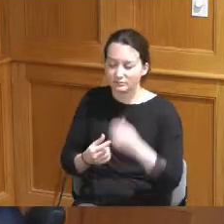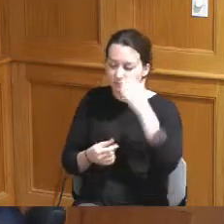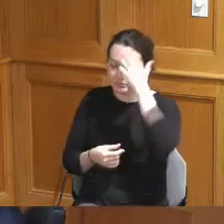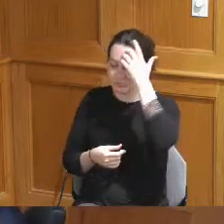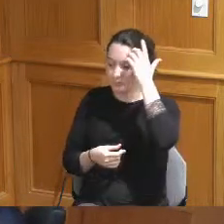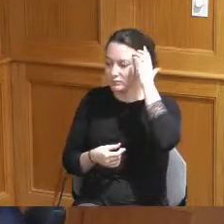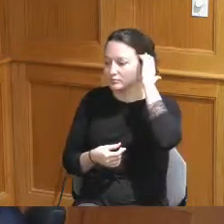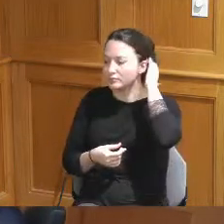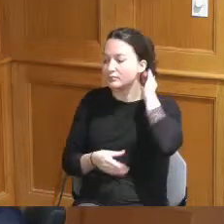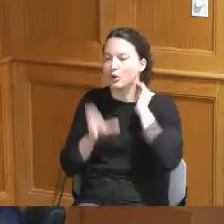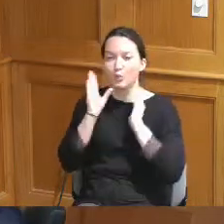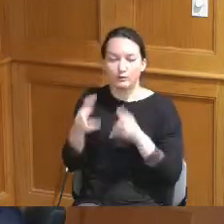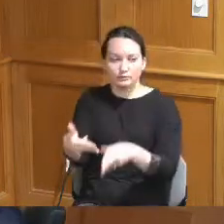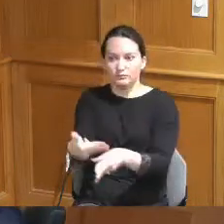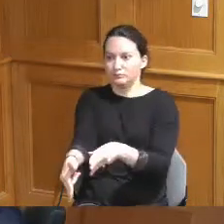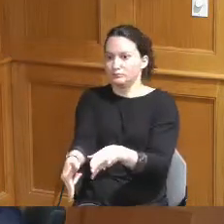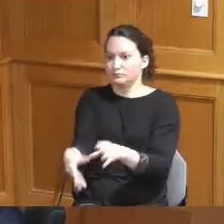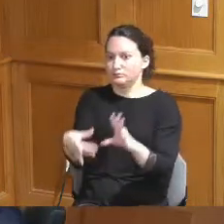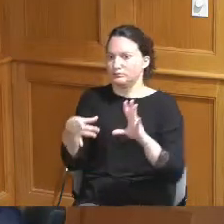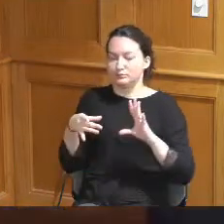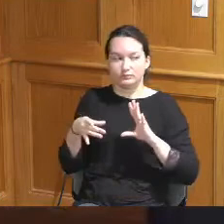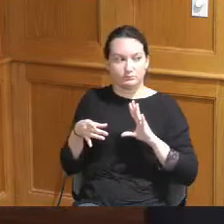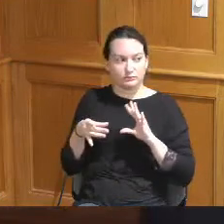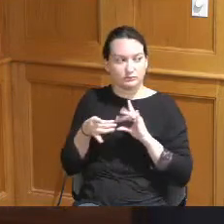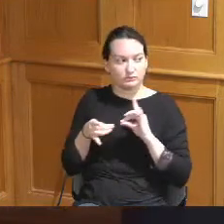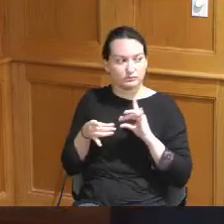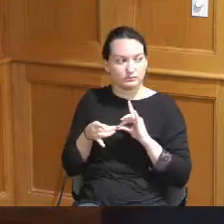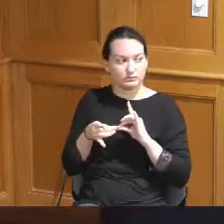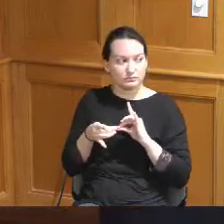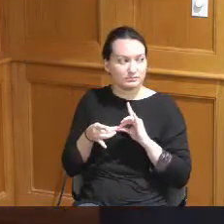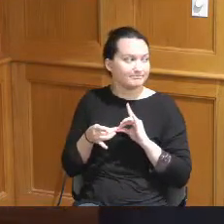I will just very briefly address the comments there's not a whole lot I can